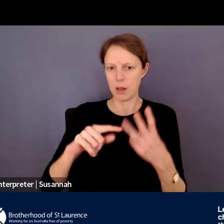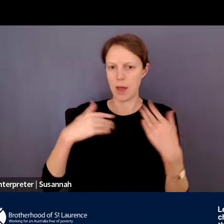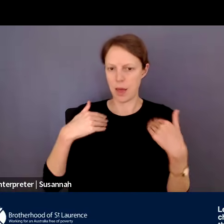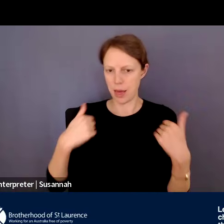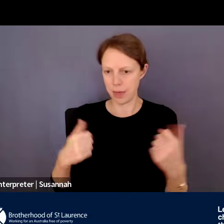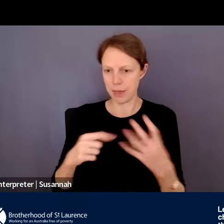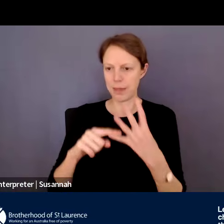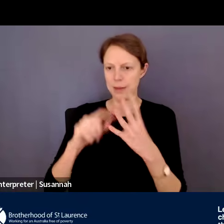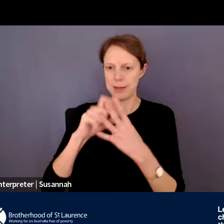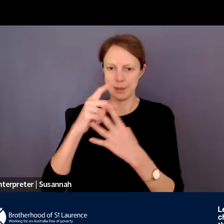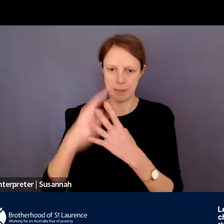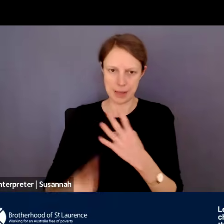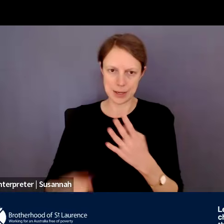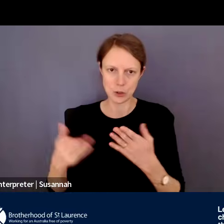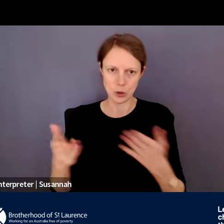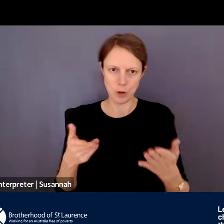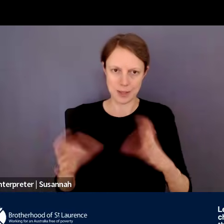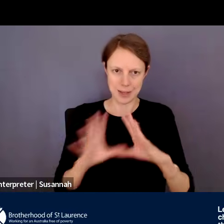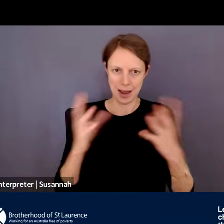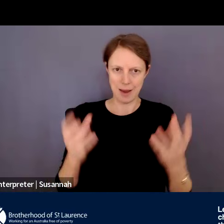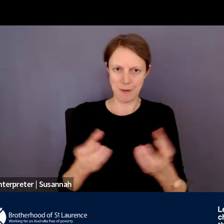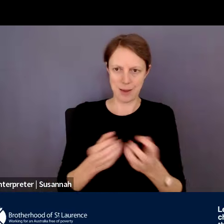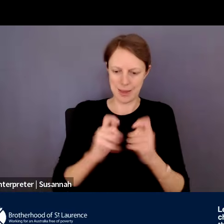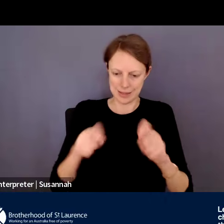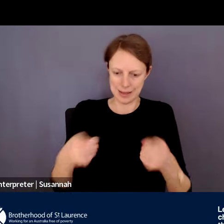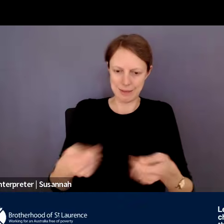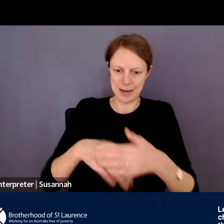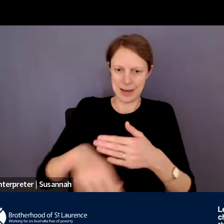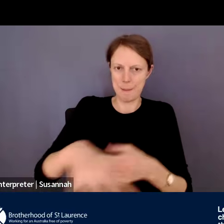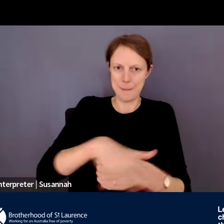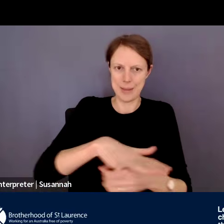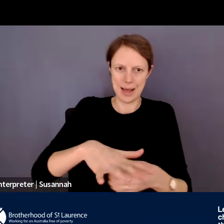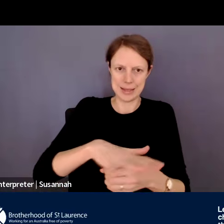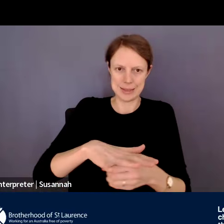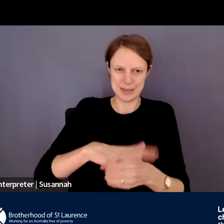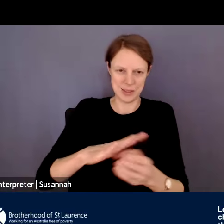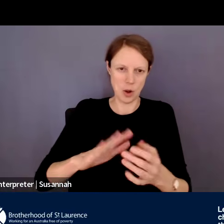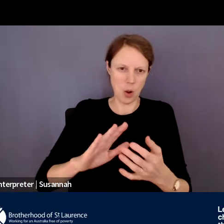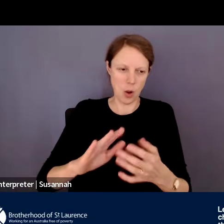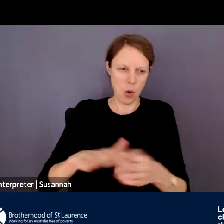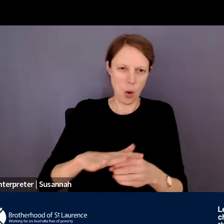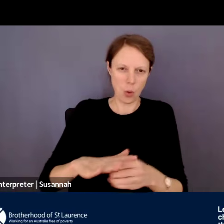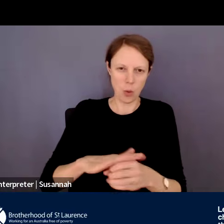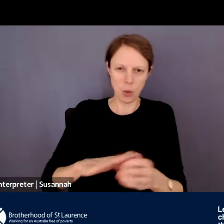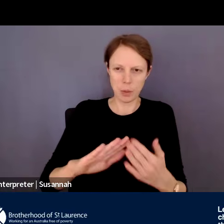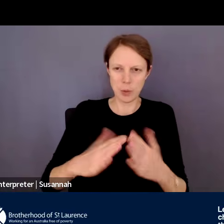all delivered within a place-based community. So I think it might have been Sharon that